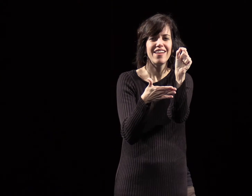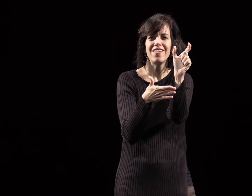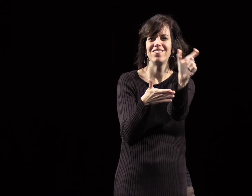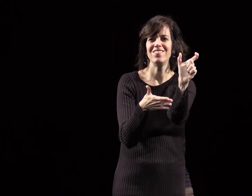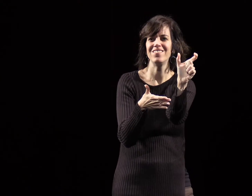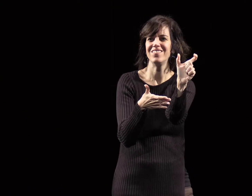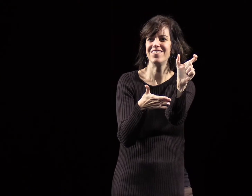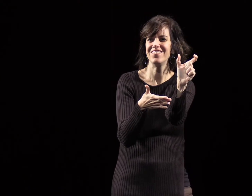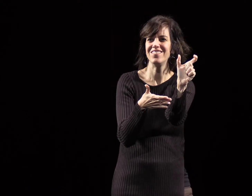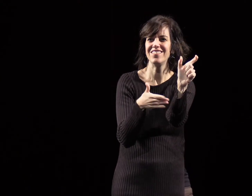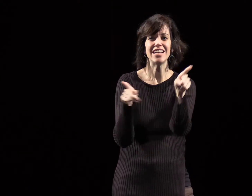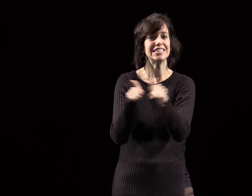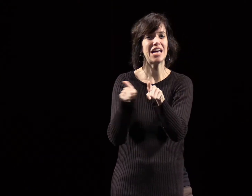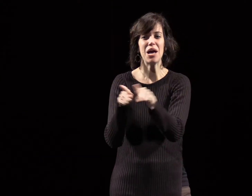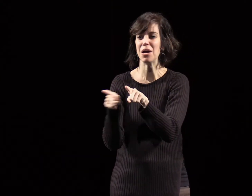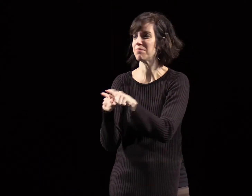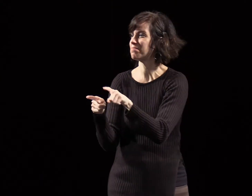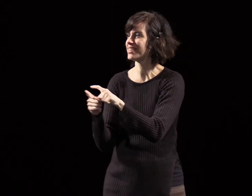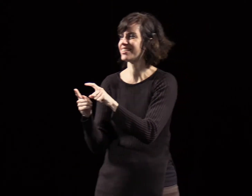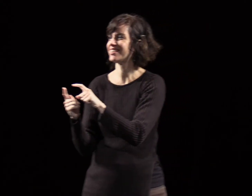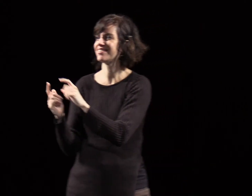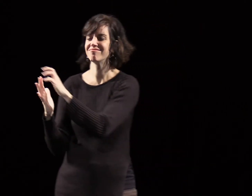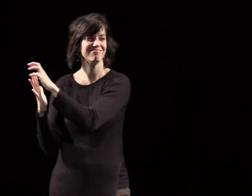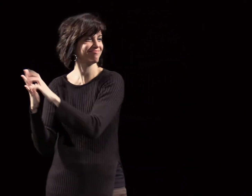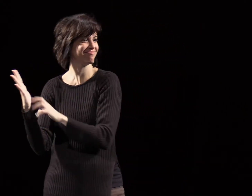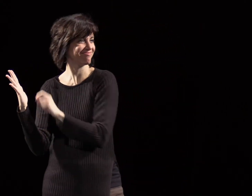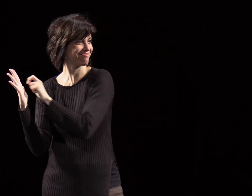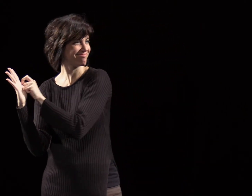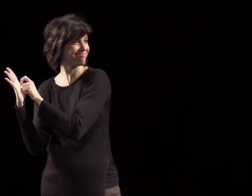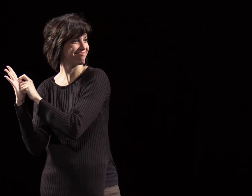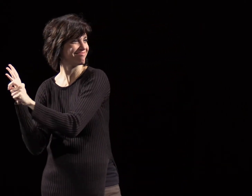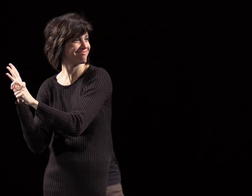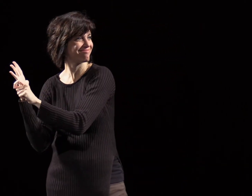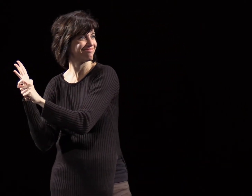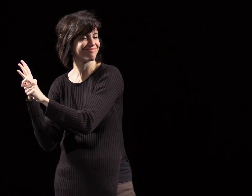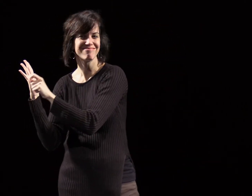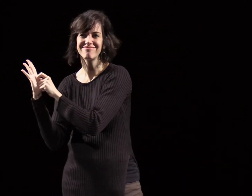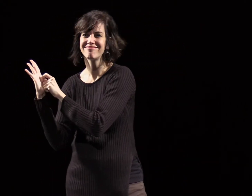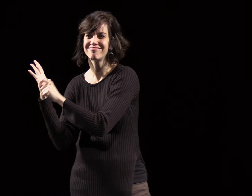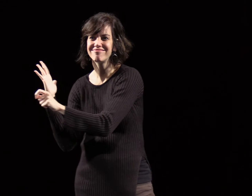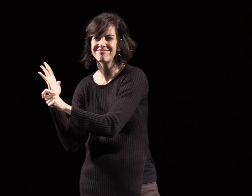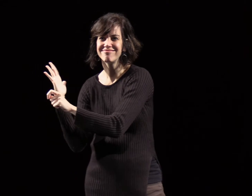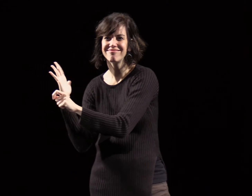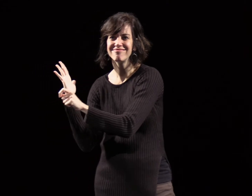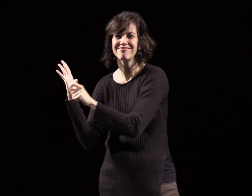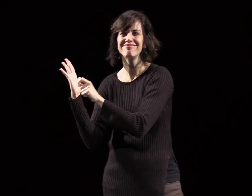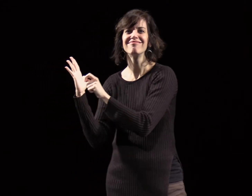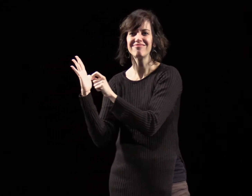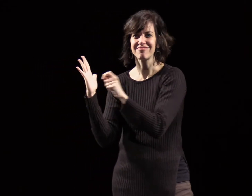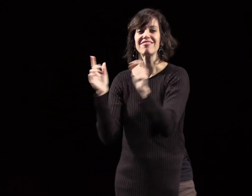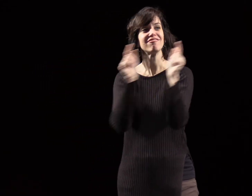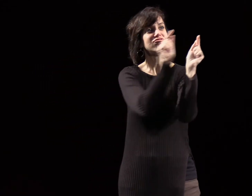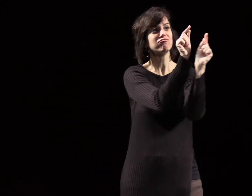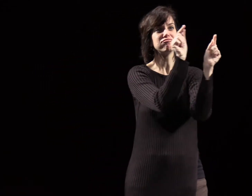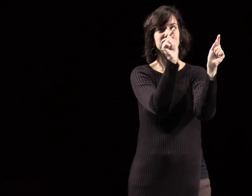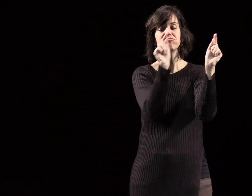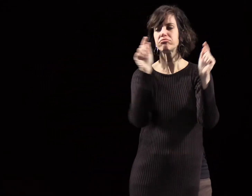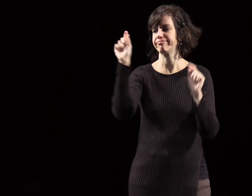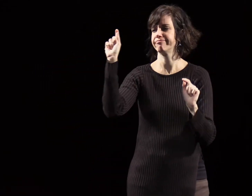it will actually make the time bar turn green. It's the same as you would mark up a written text.